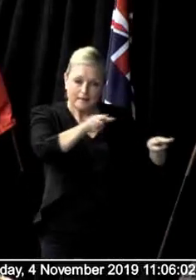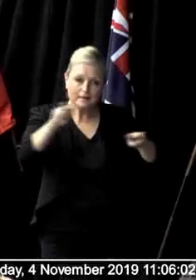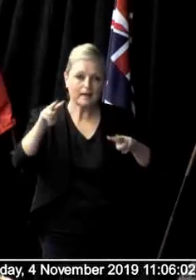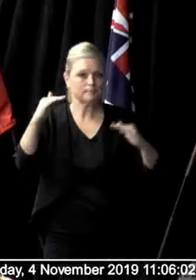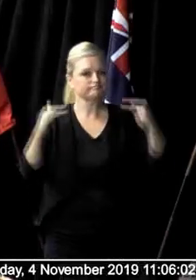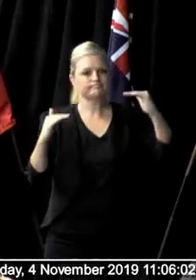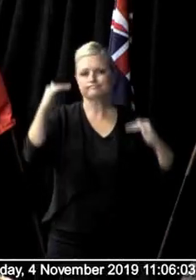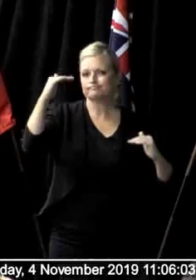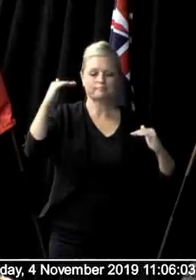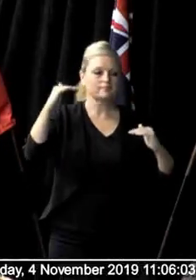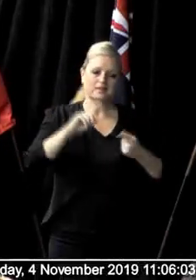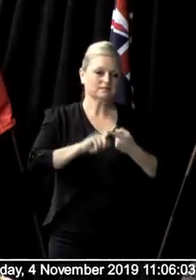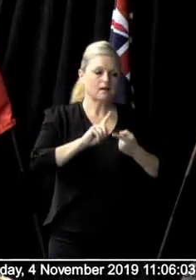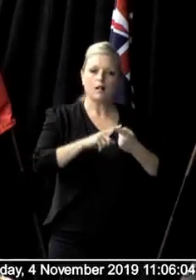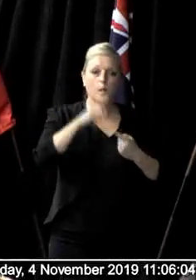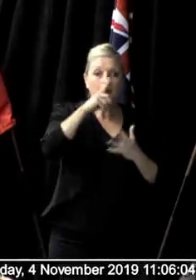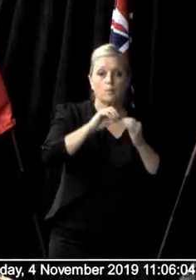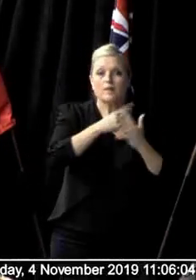in formal education matriculation.